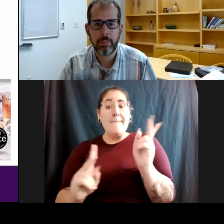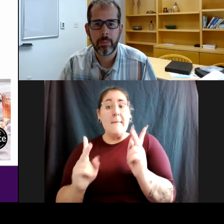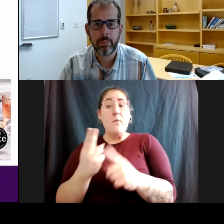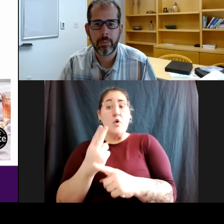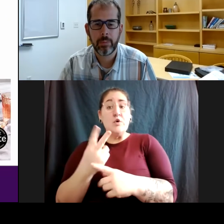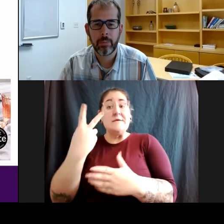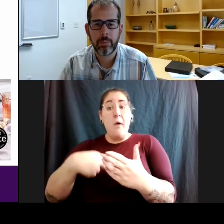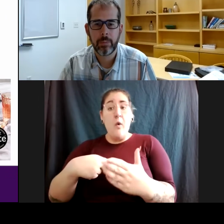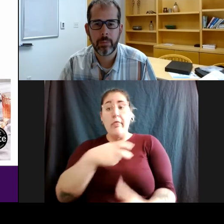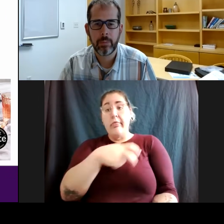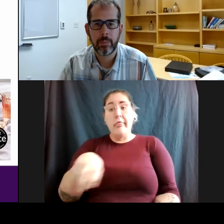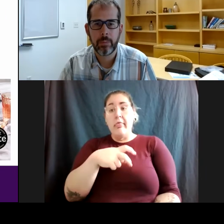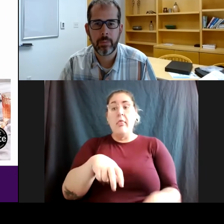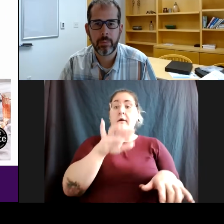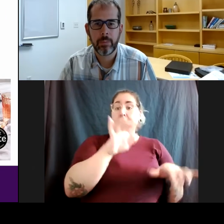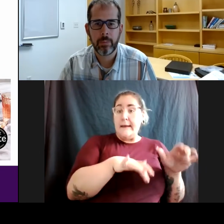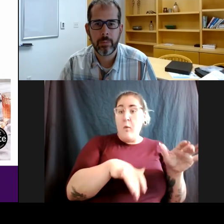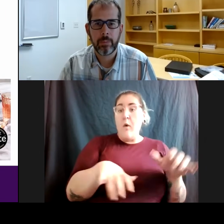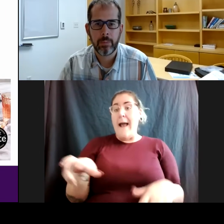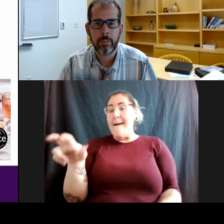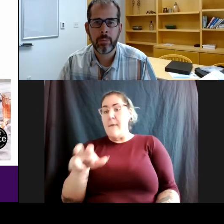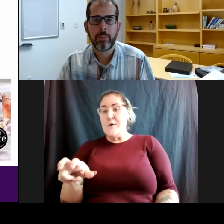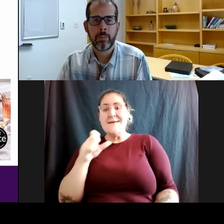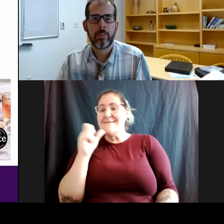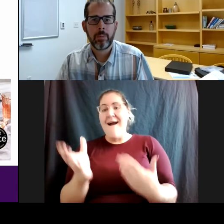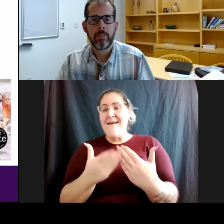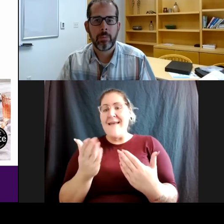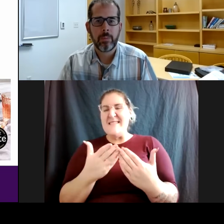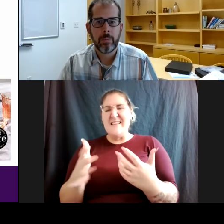get confused by things. So, I would, and going back to the mega menu question on whether